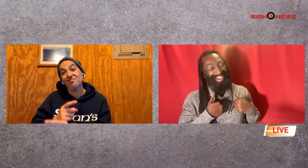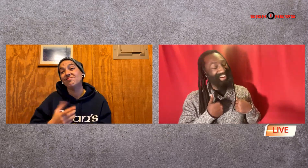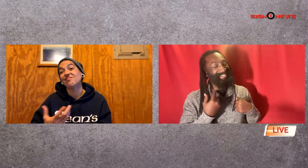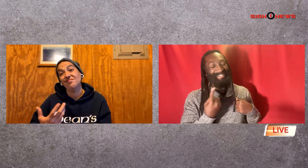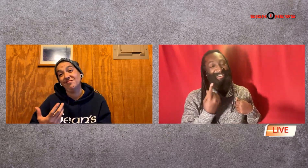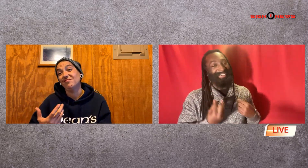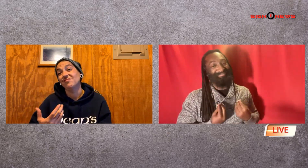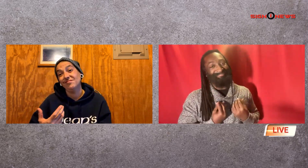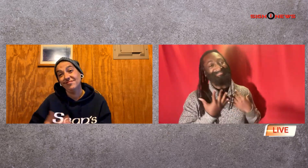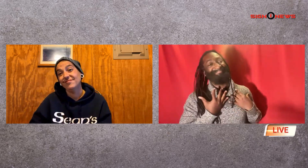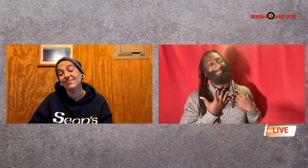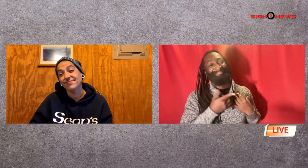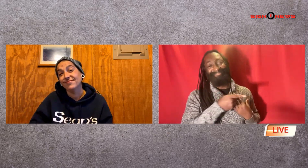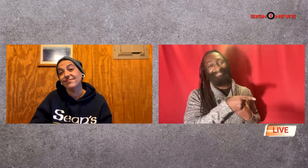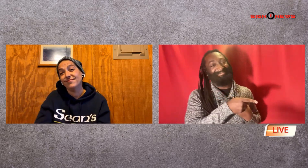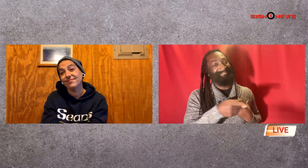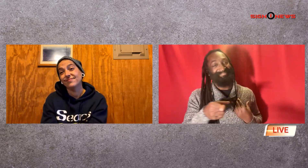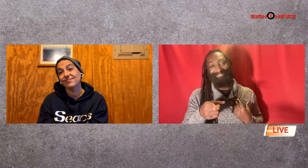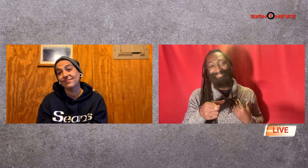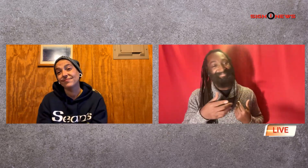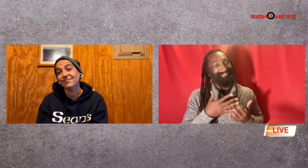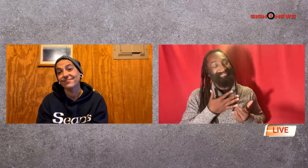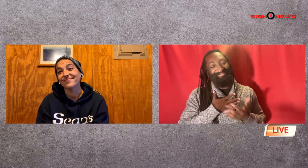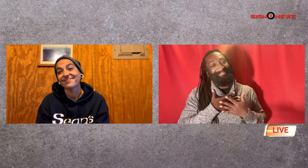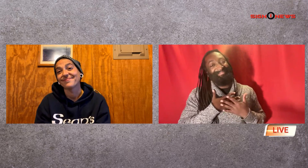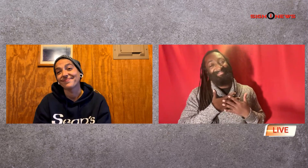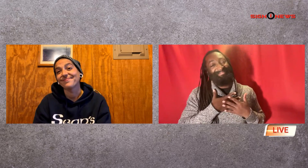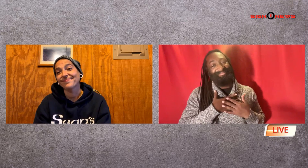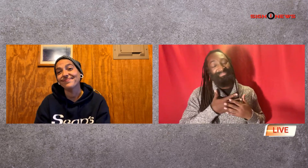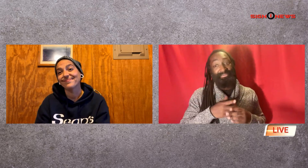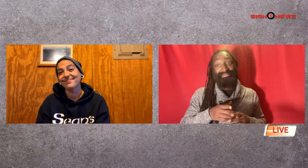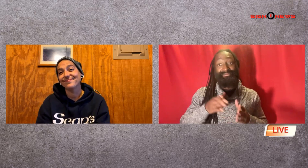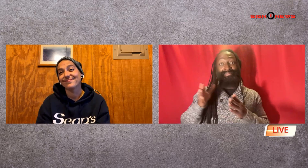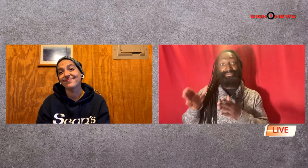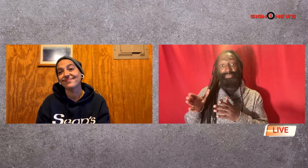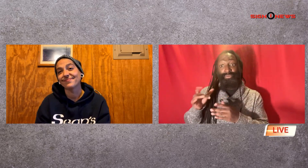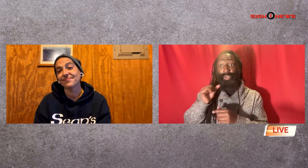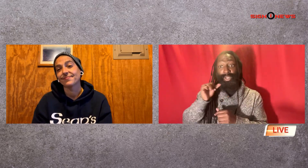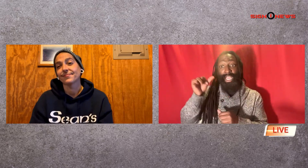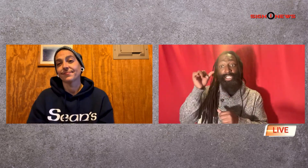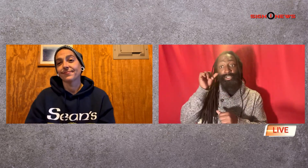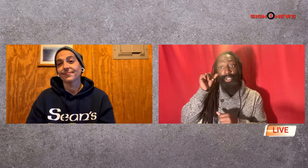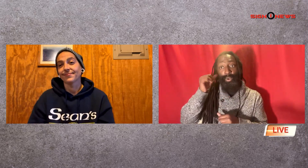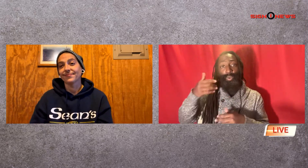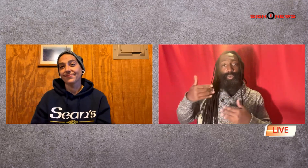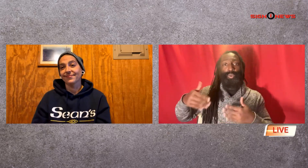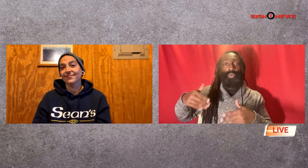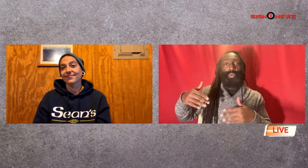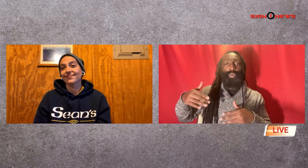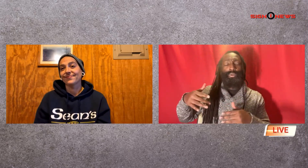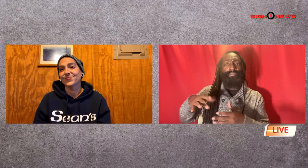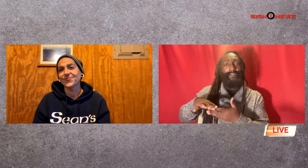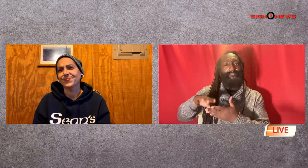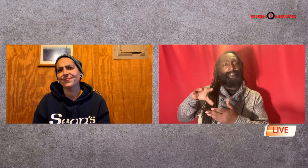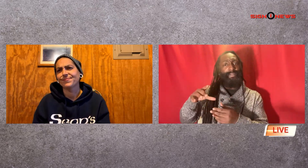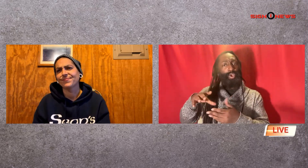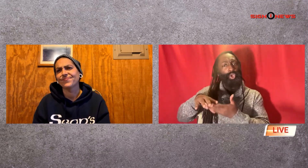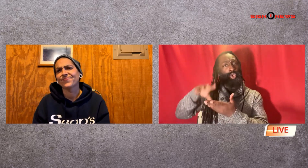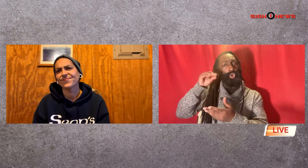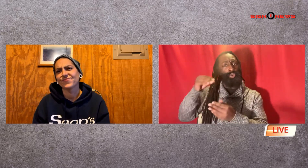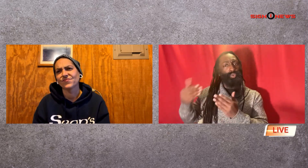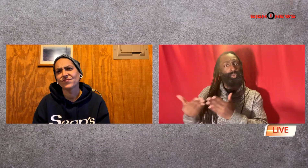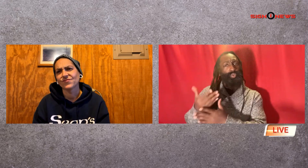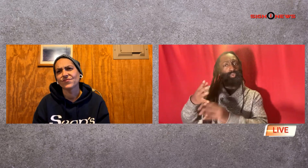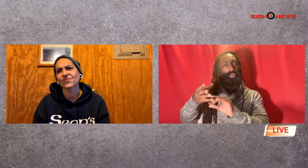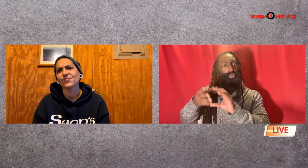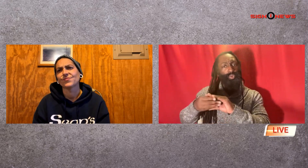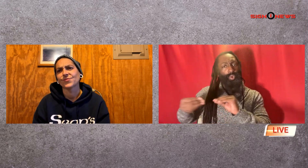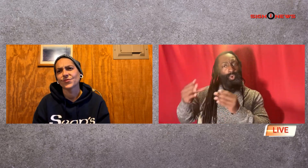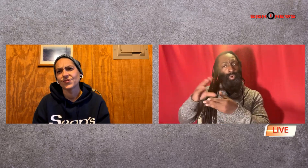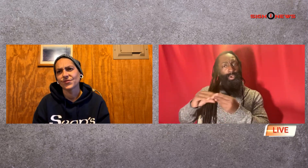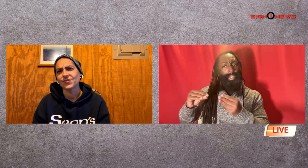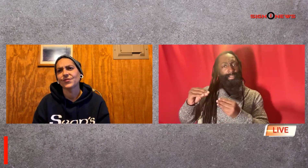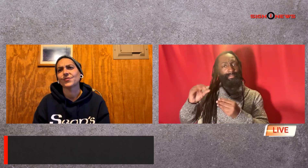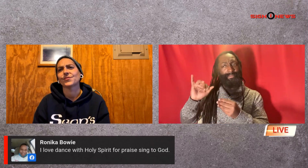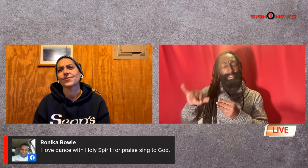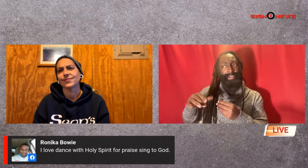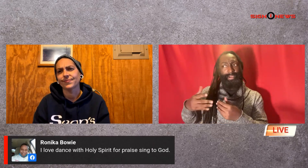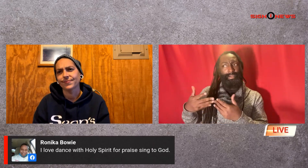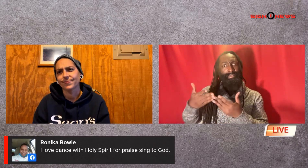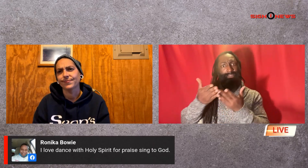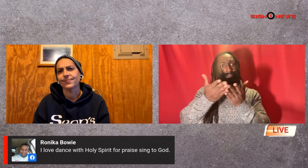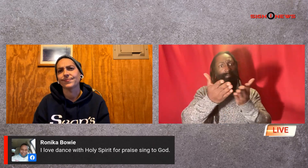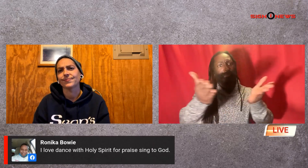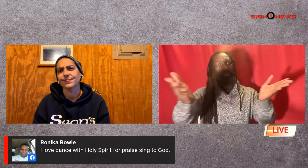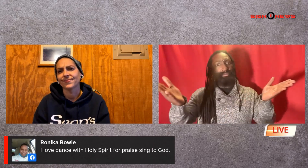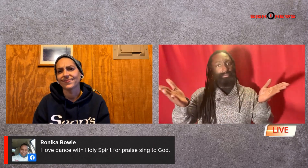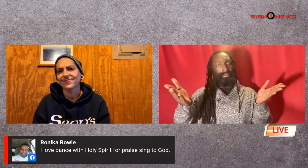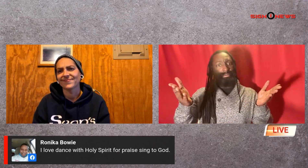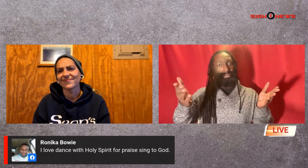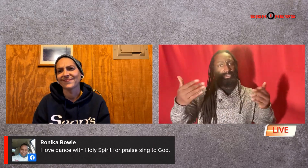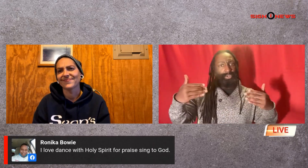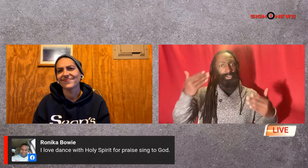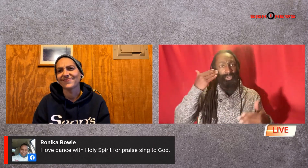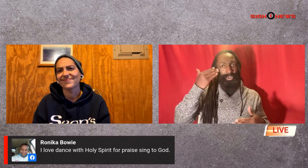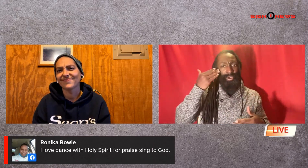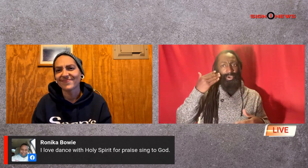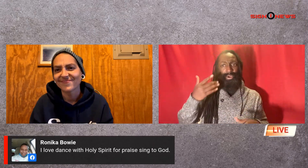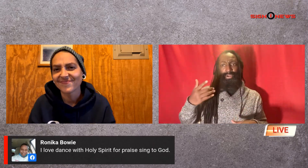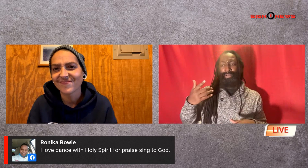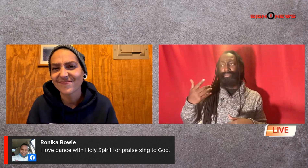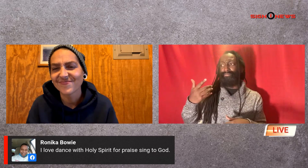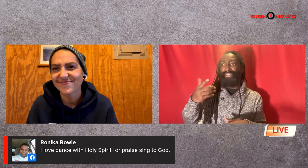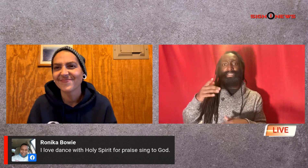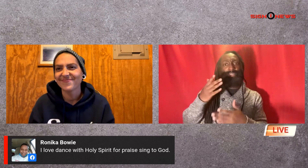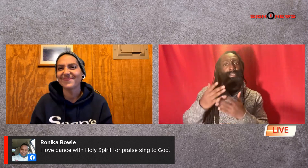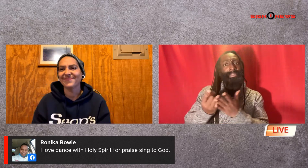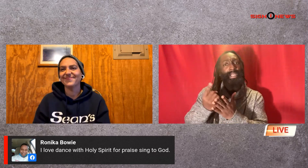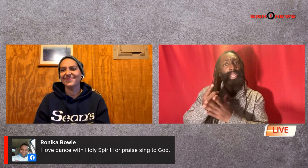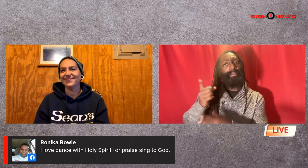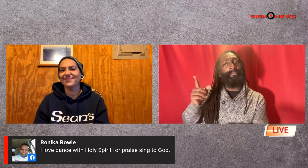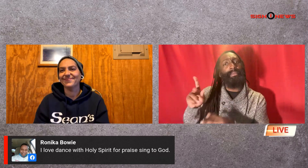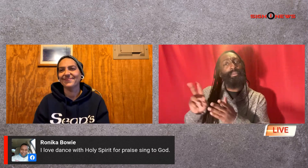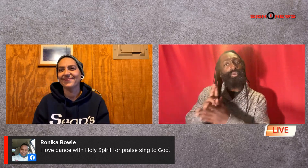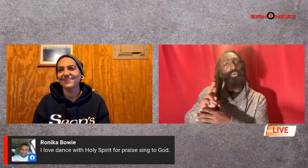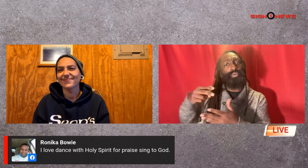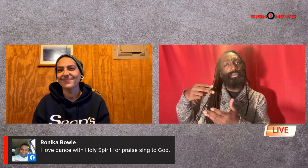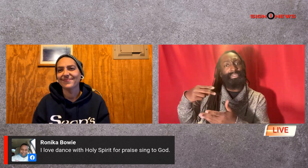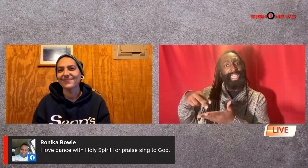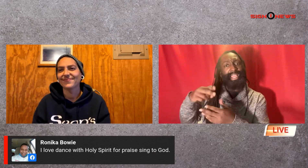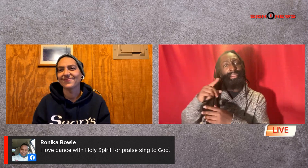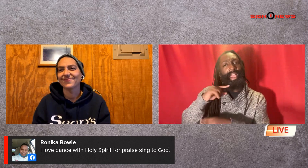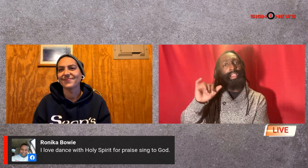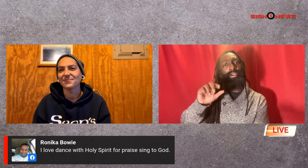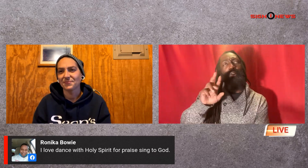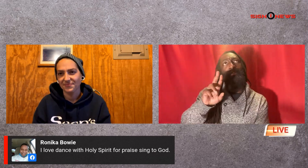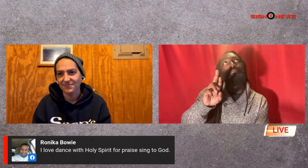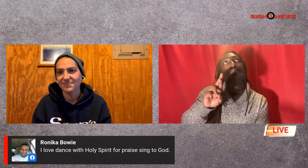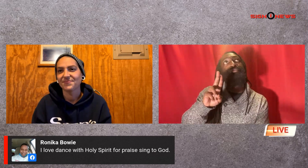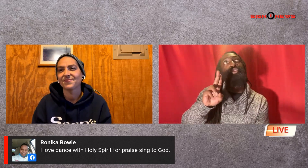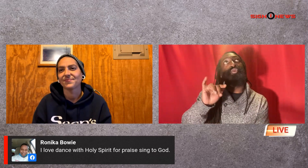me they always inspire me yesterday I learned a new story